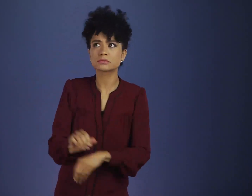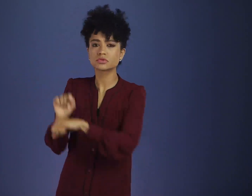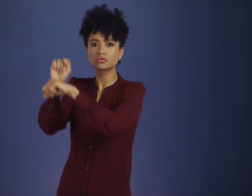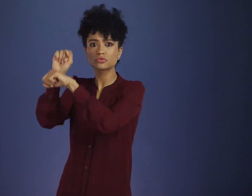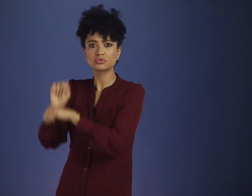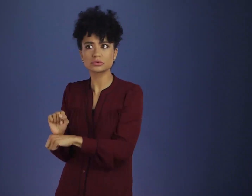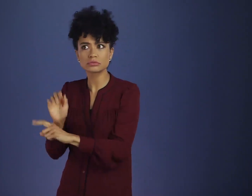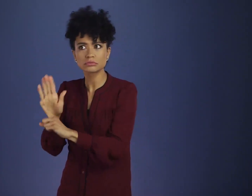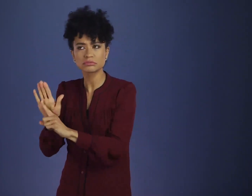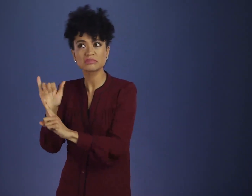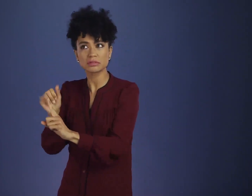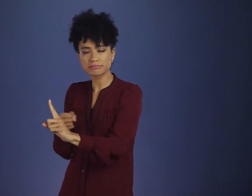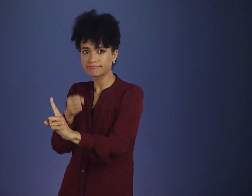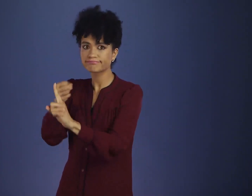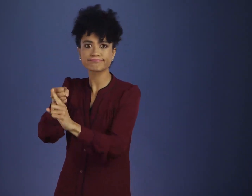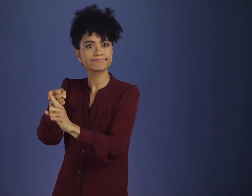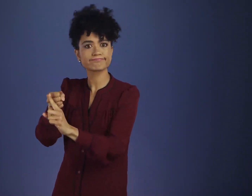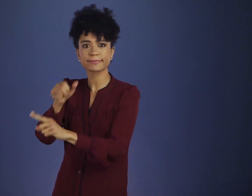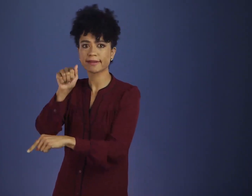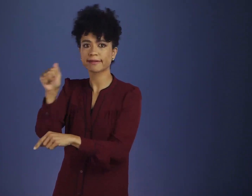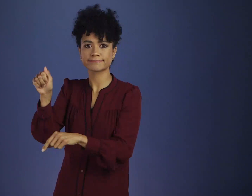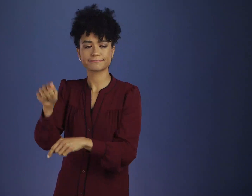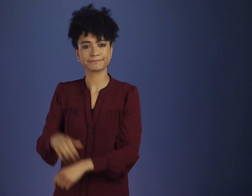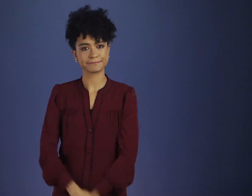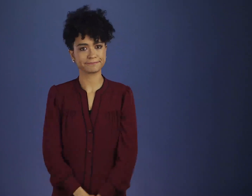which have made Alcoholics Anonymous what it is.